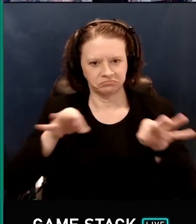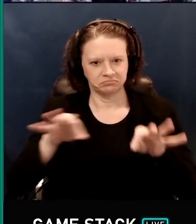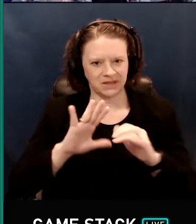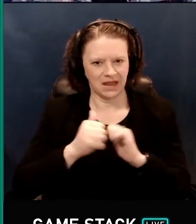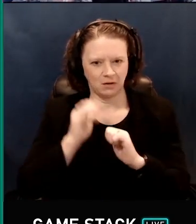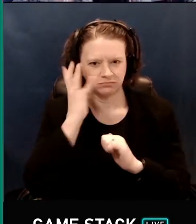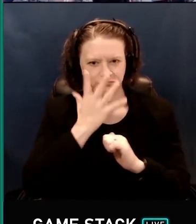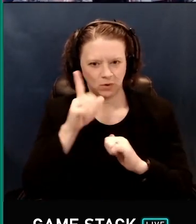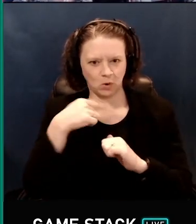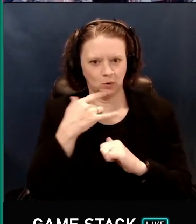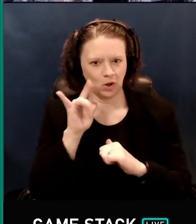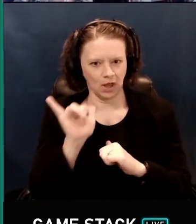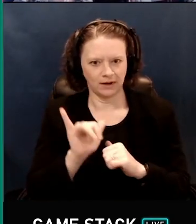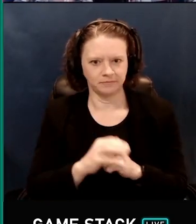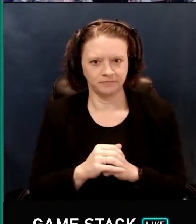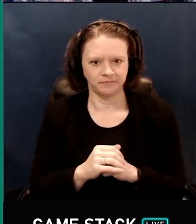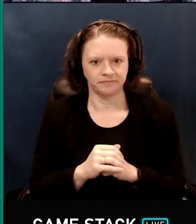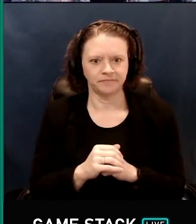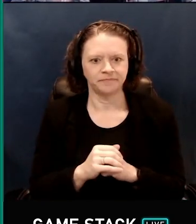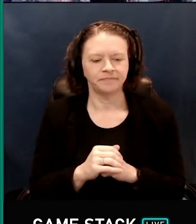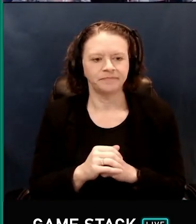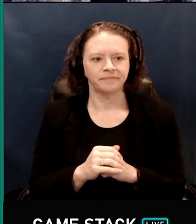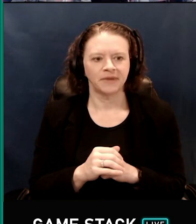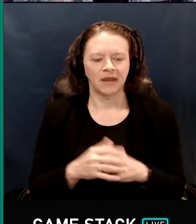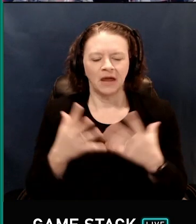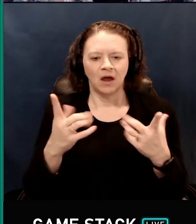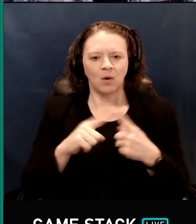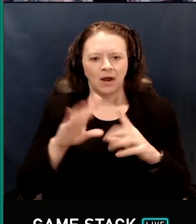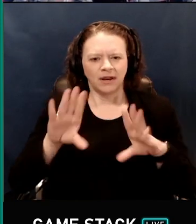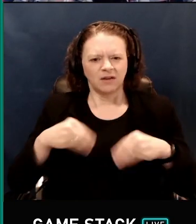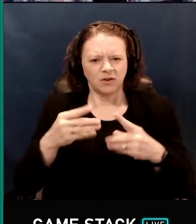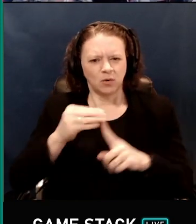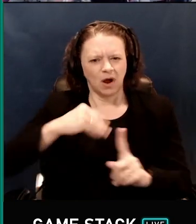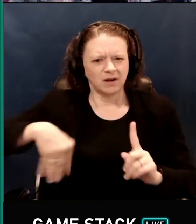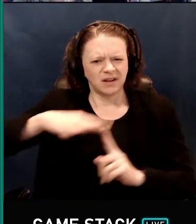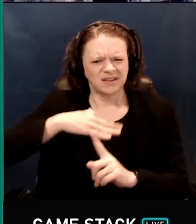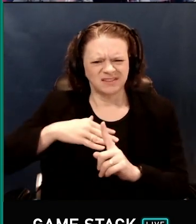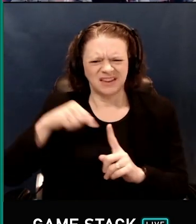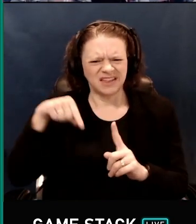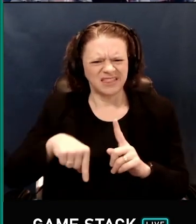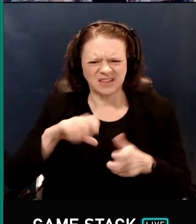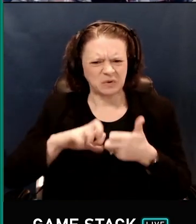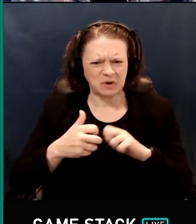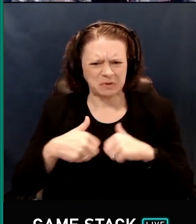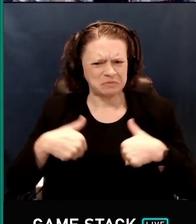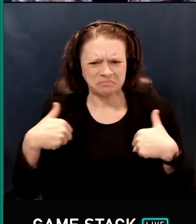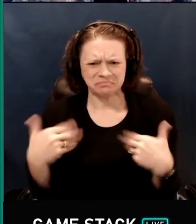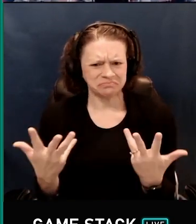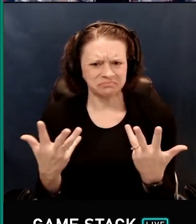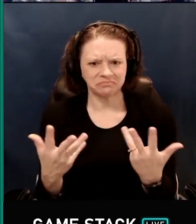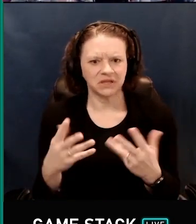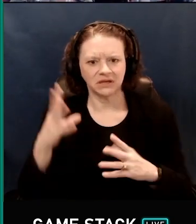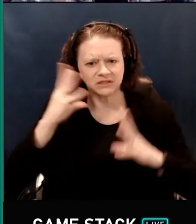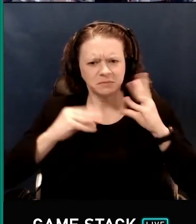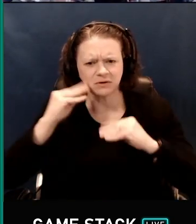We want to give you a little bit of an idea of why this is a problem in the first place. What kind of experience users get, and how we want